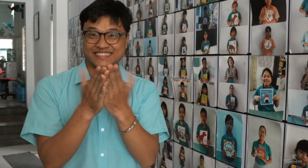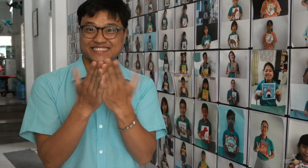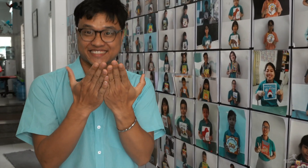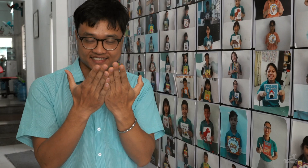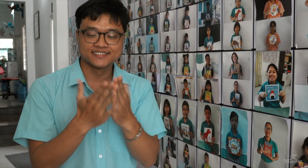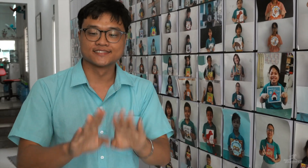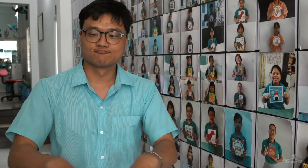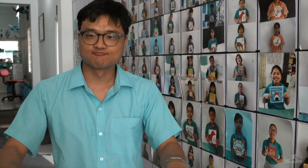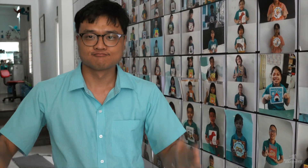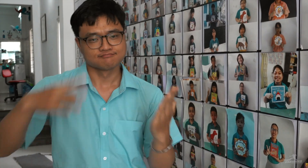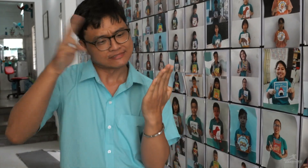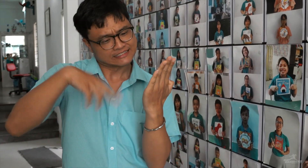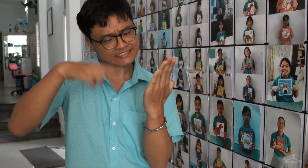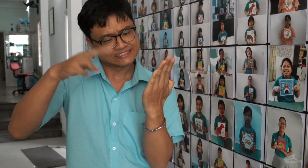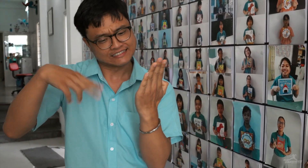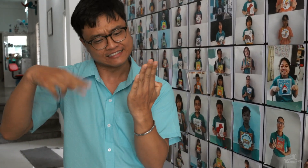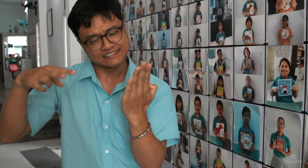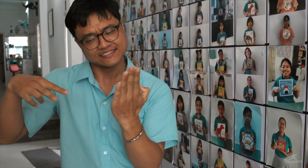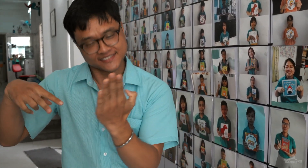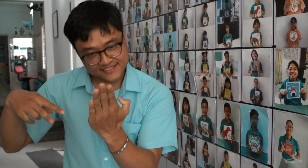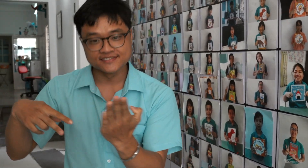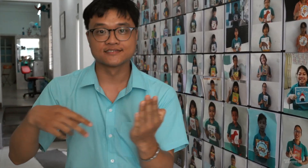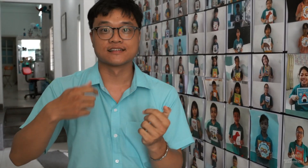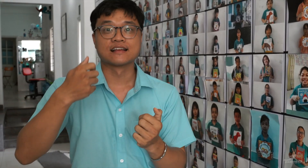After a student reads a book,